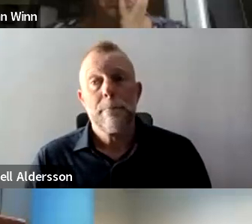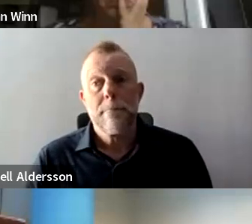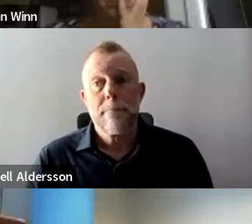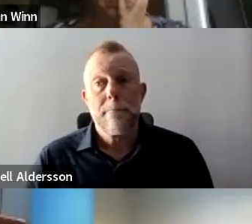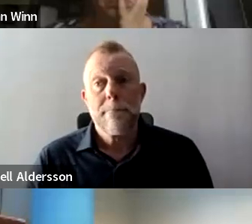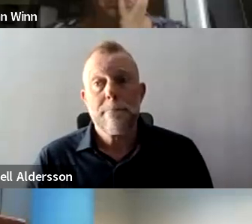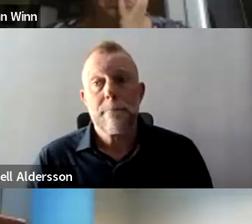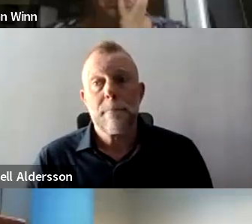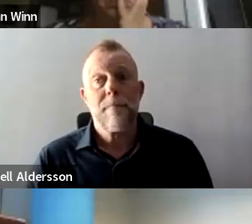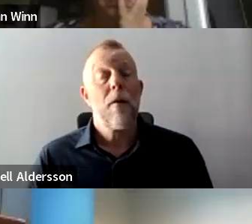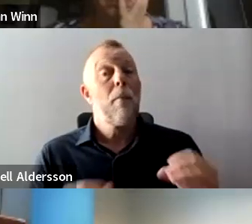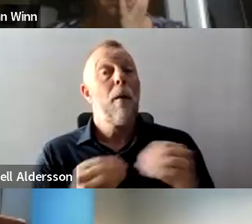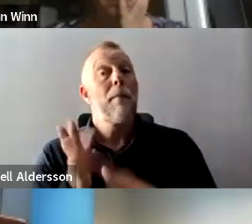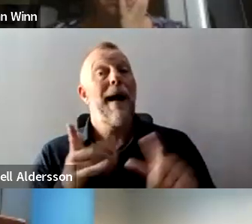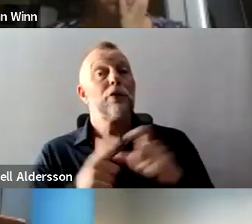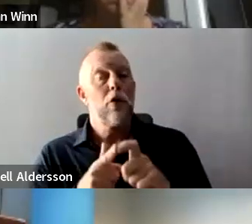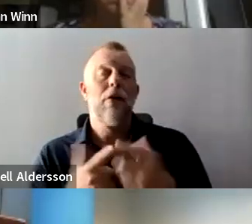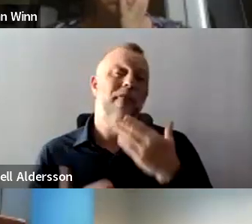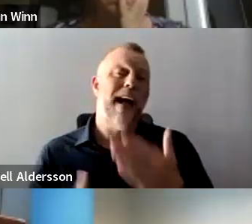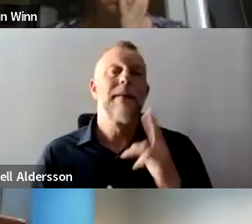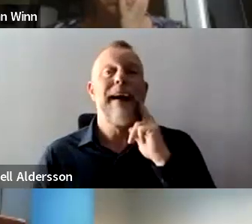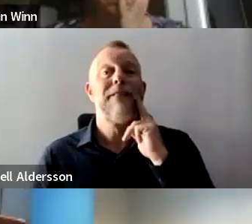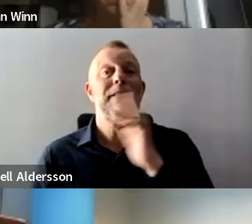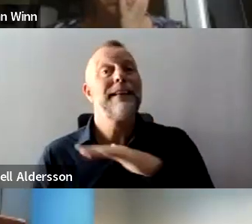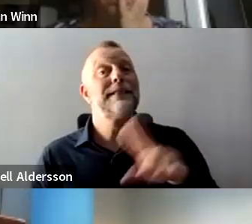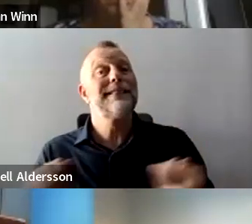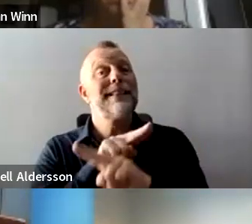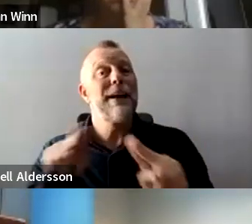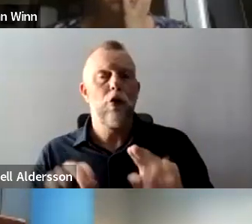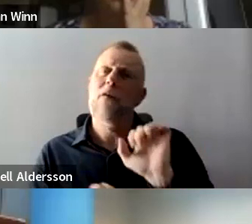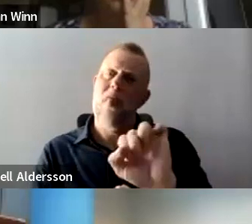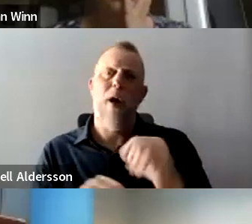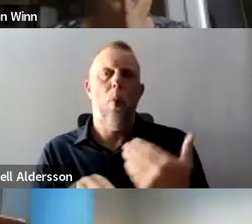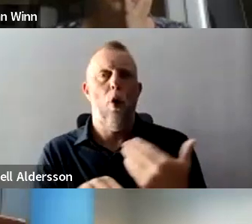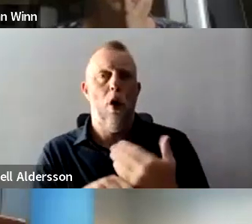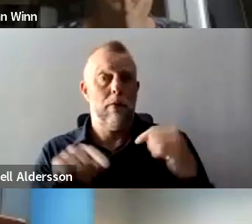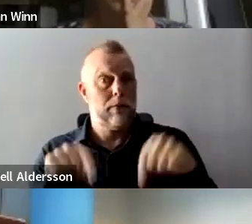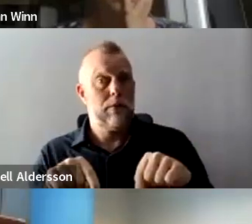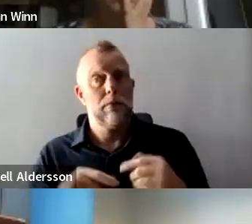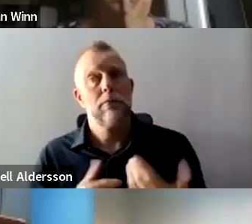I'd particularly like to thank Deaf Kidz International for their contribution to this work.